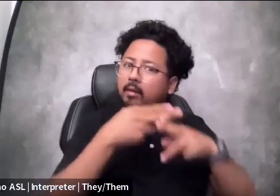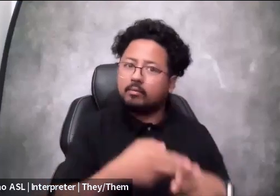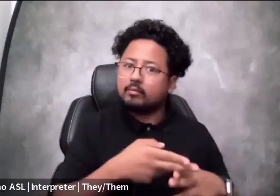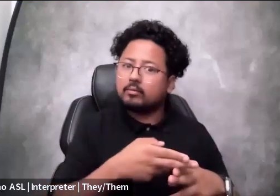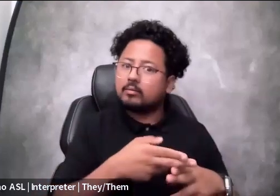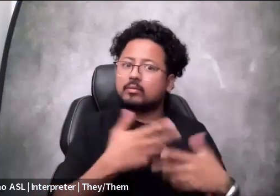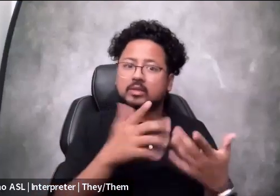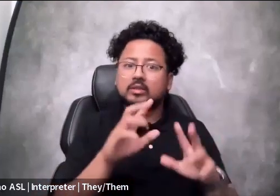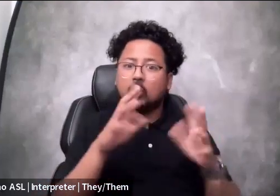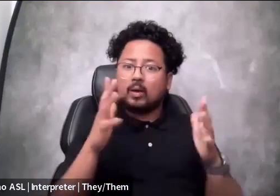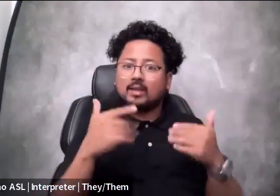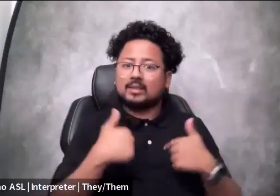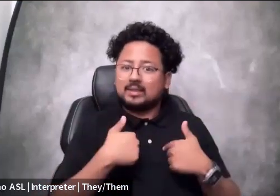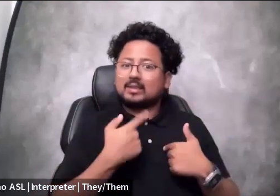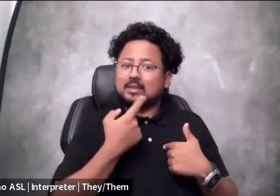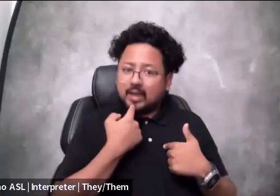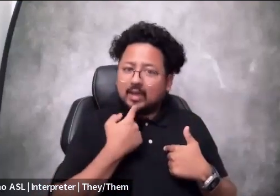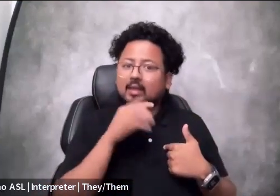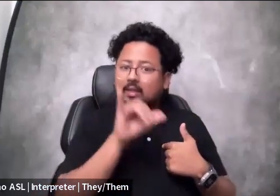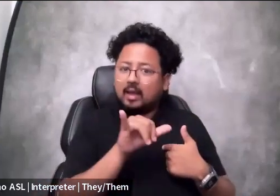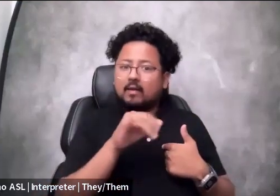but it is implying that it's okay to call someone by the wrong name.